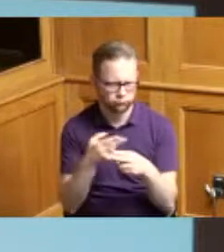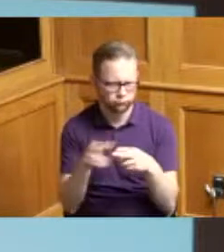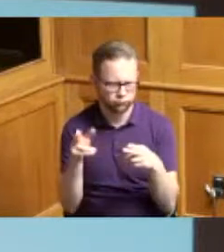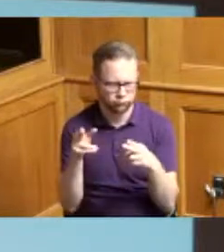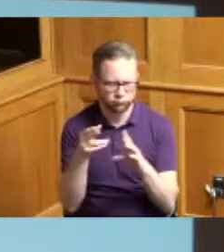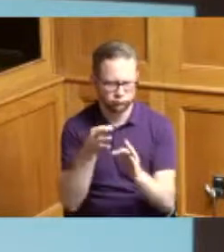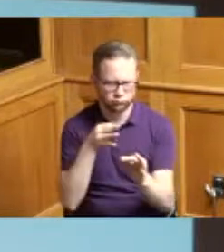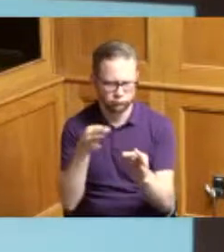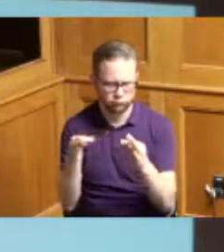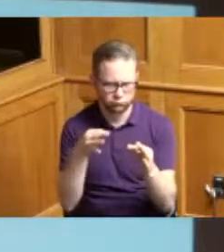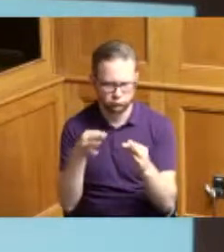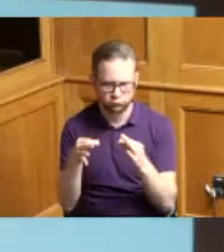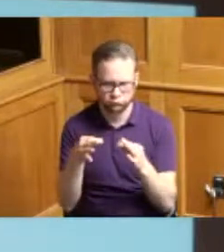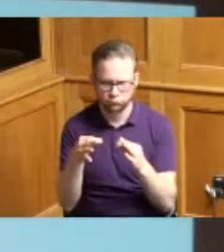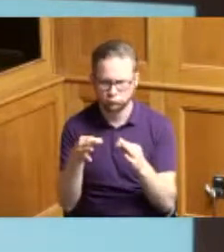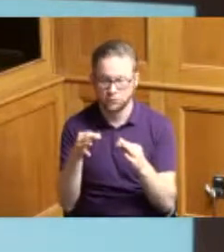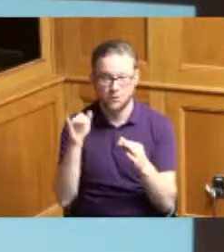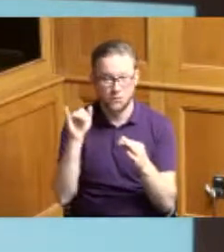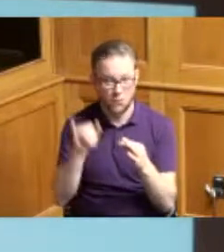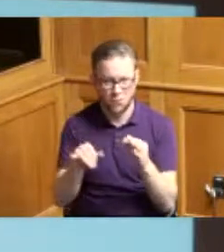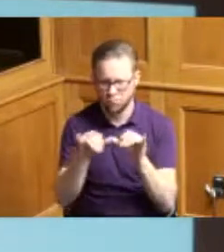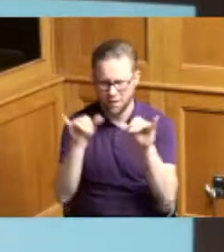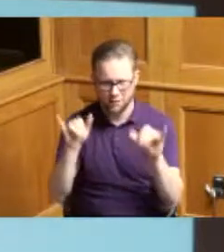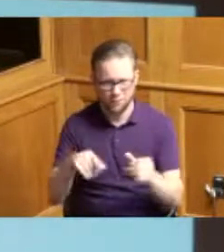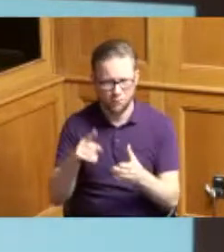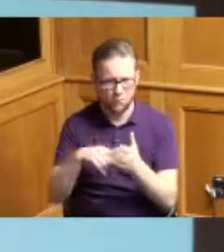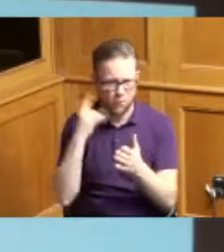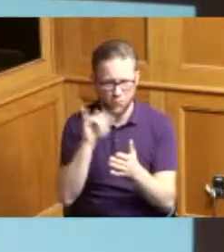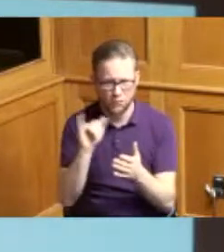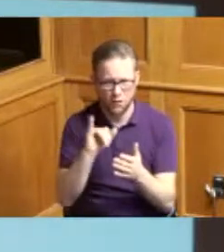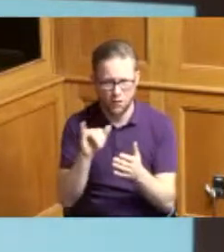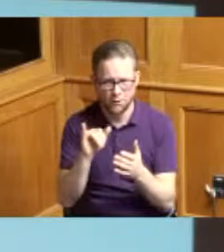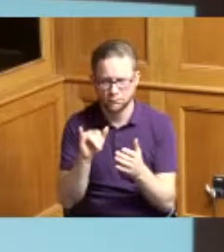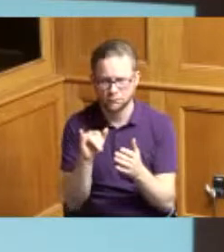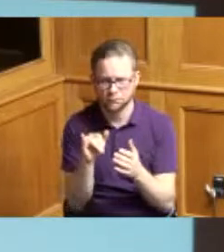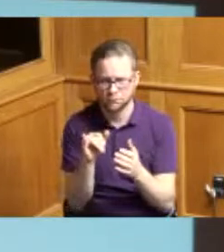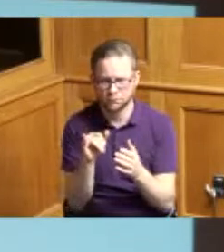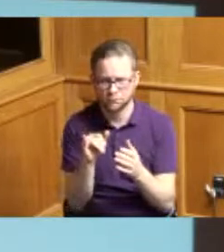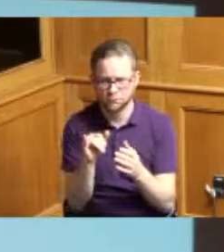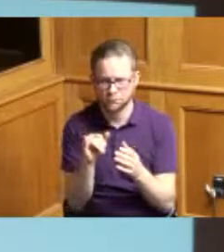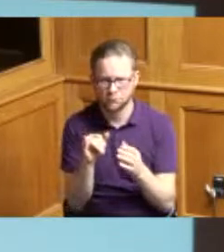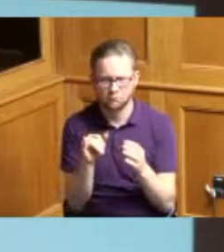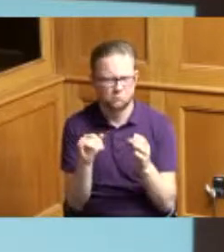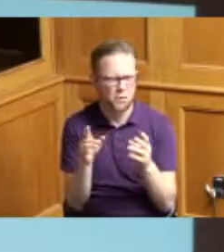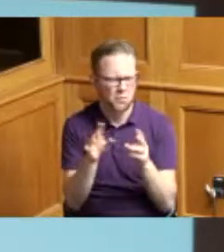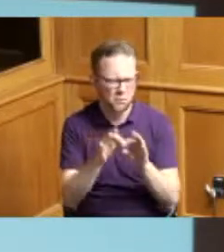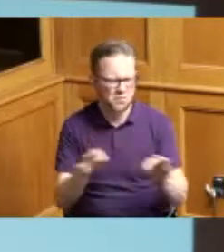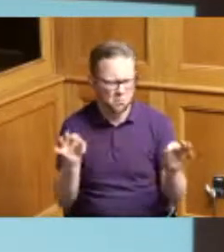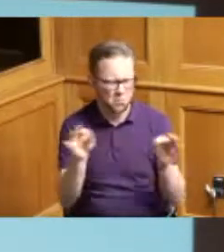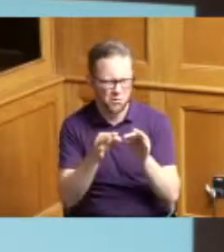what the MSD system is and it's important on just have a quick understanding of that so when you